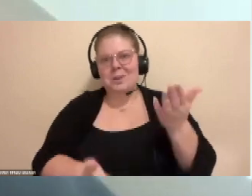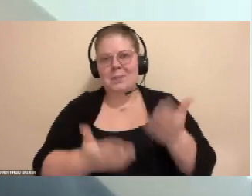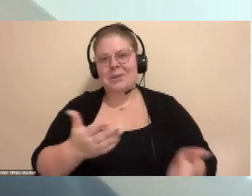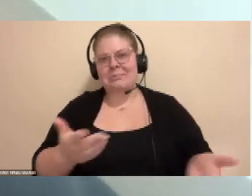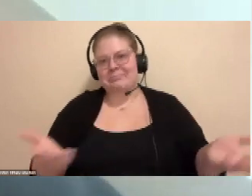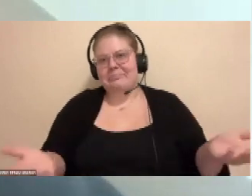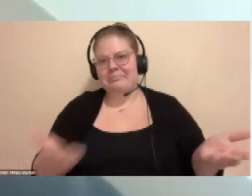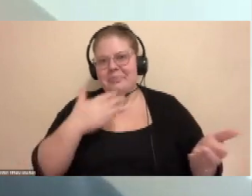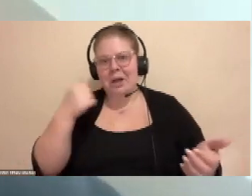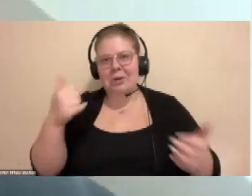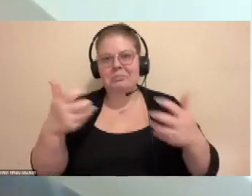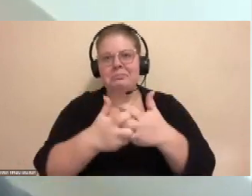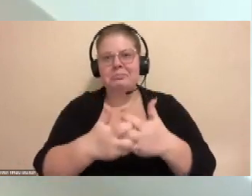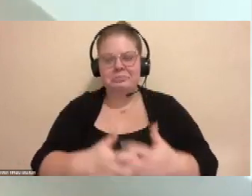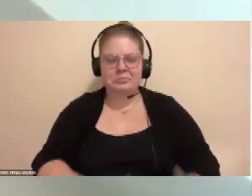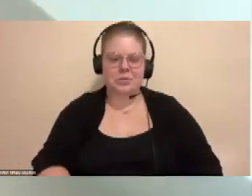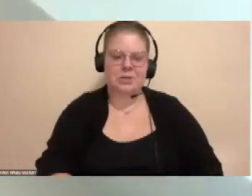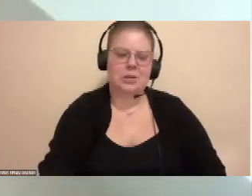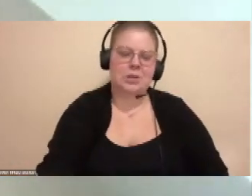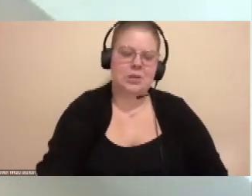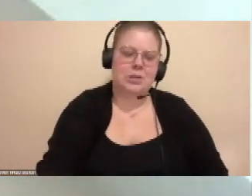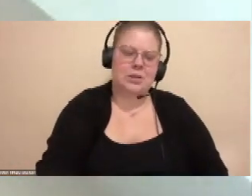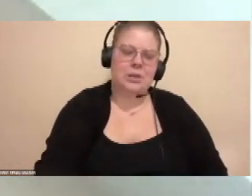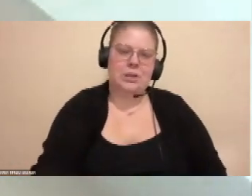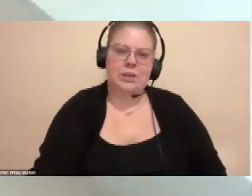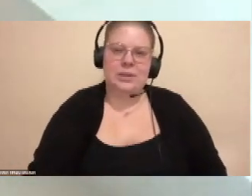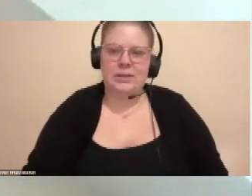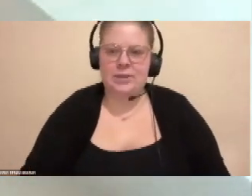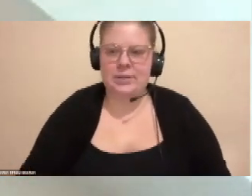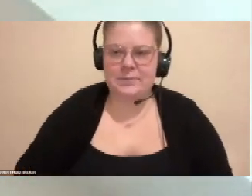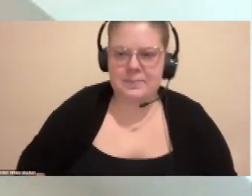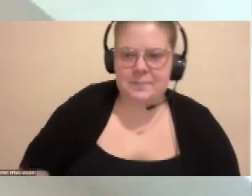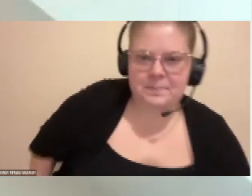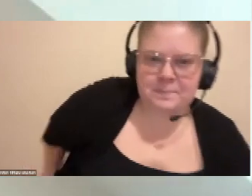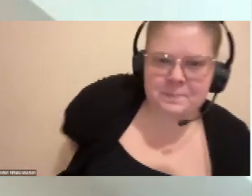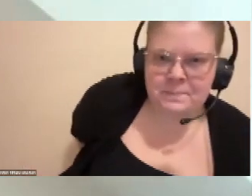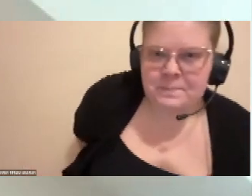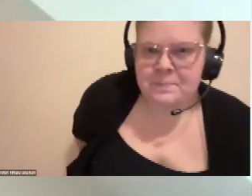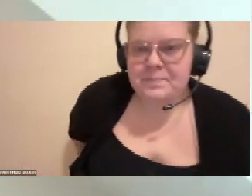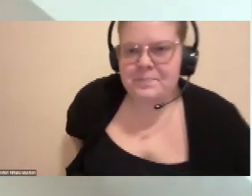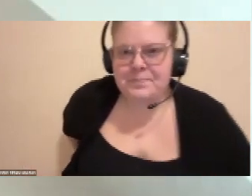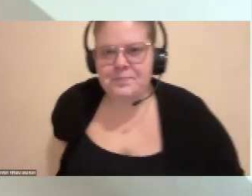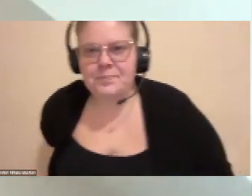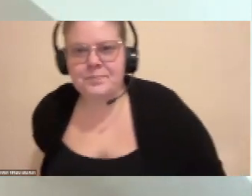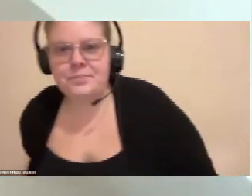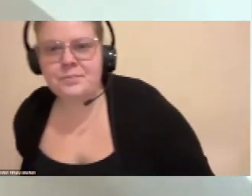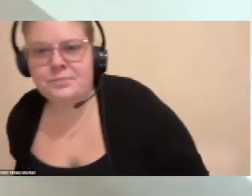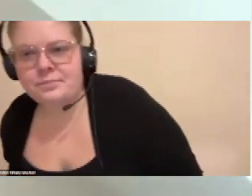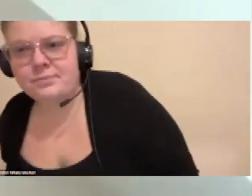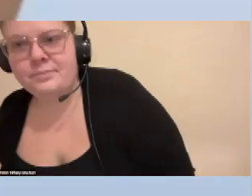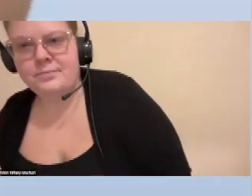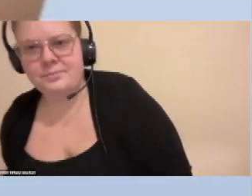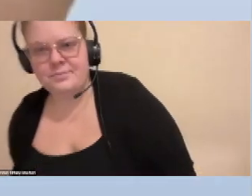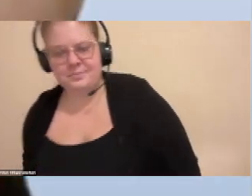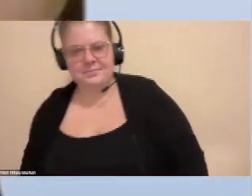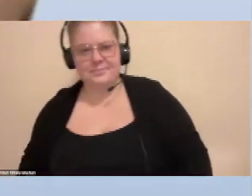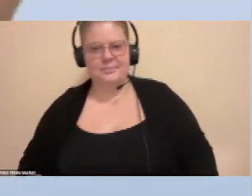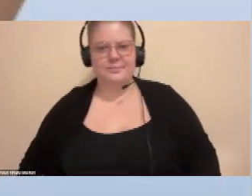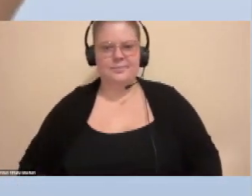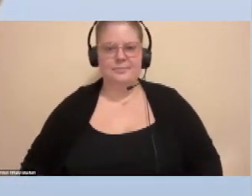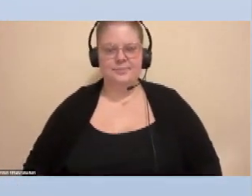make more sense This is Sylvia.